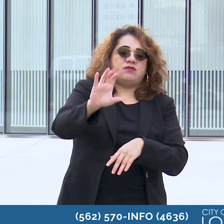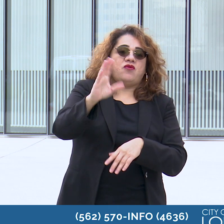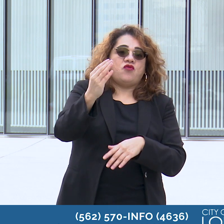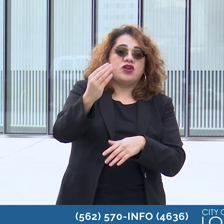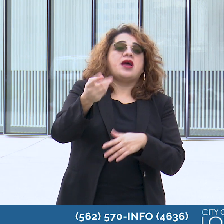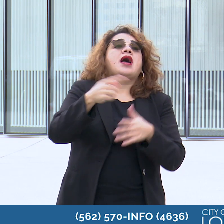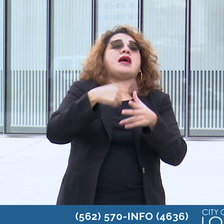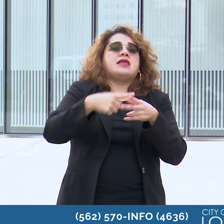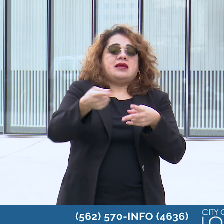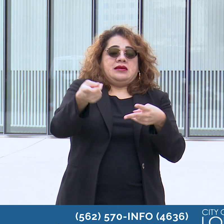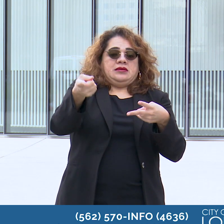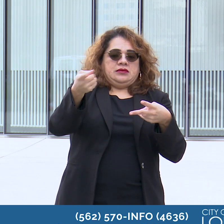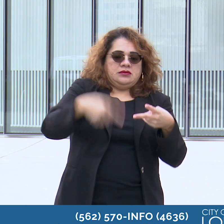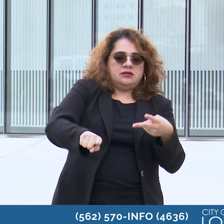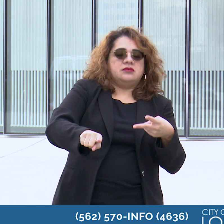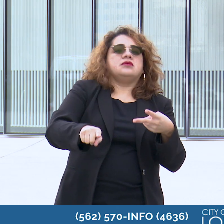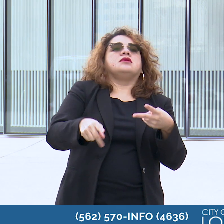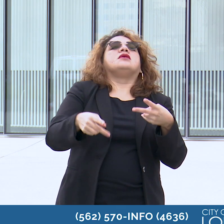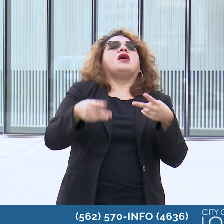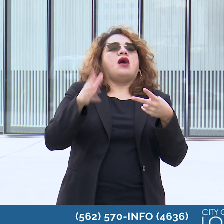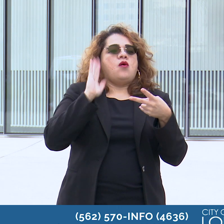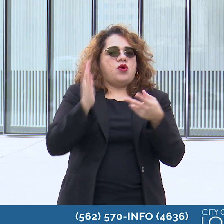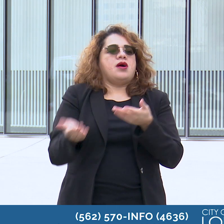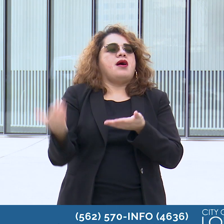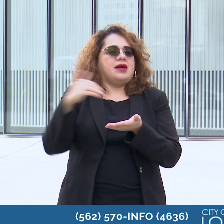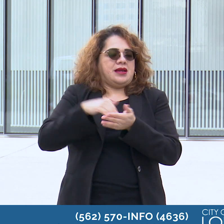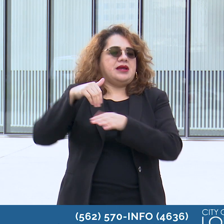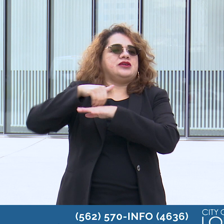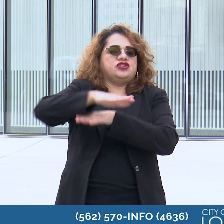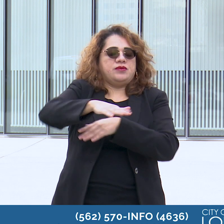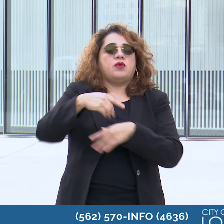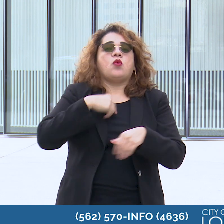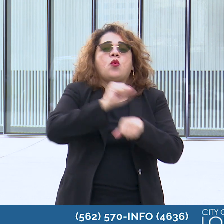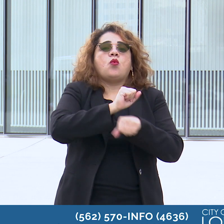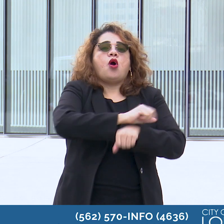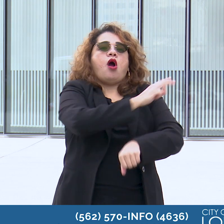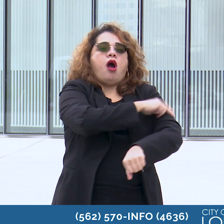From there we will work with local partners including hospitals and academic institutions